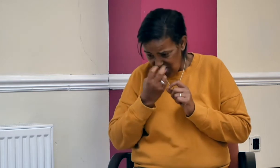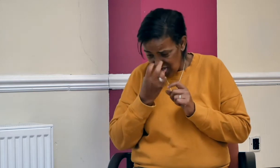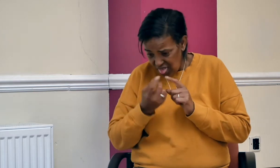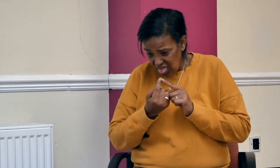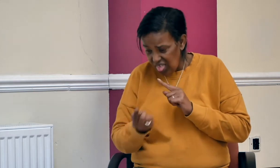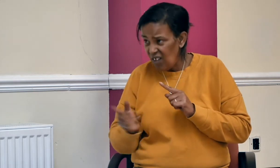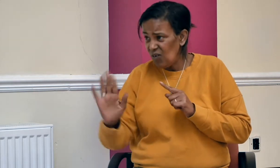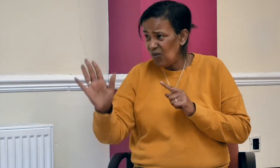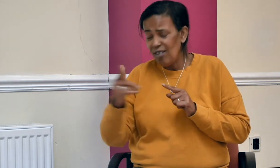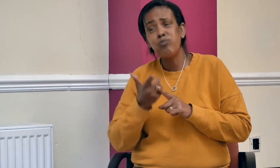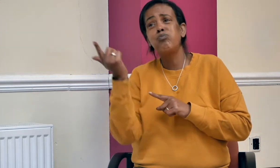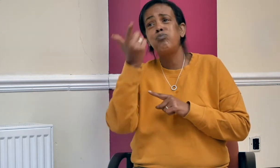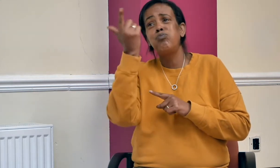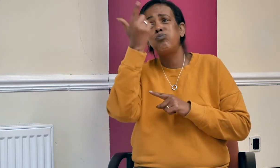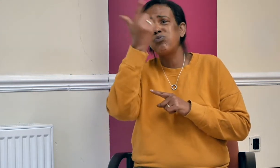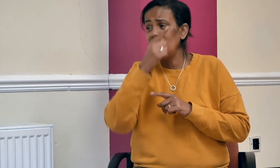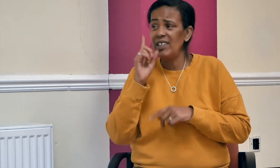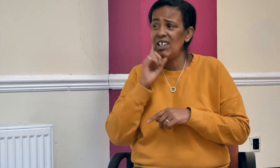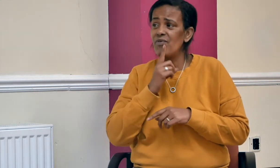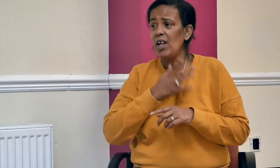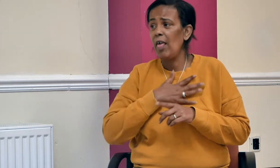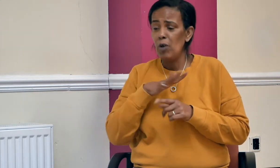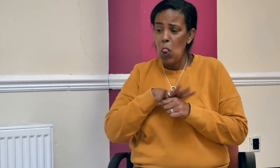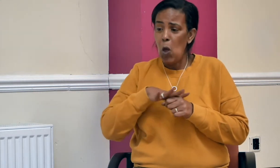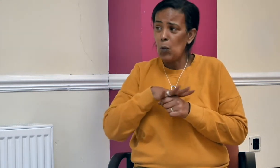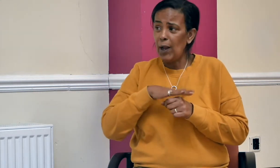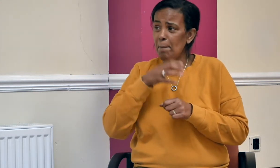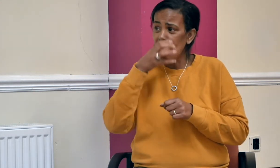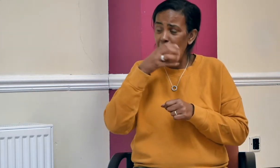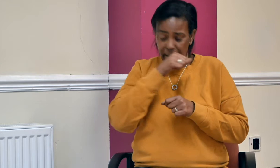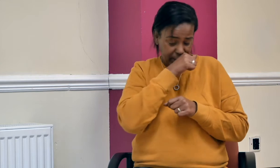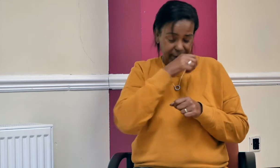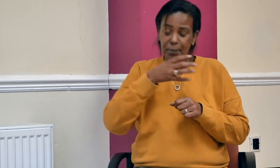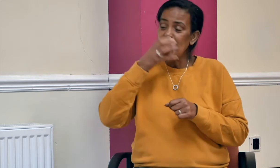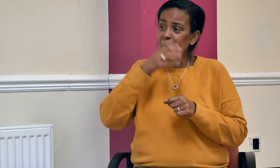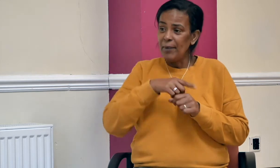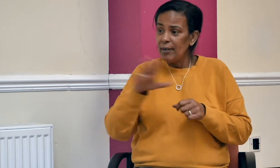The further, the better! Hearing people like to stay local, go to the local pub...